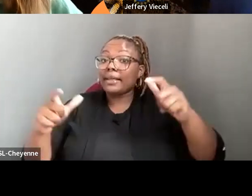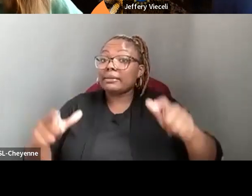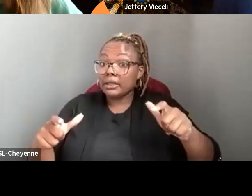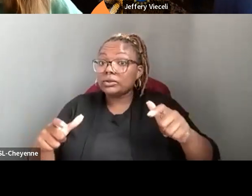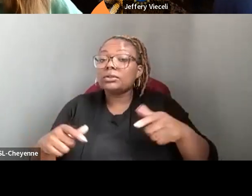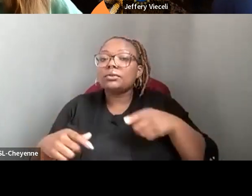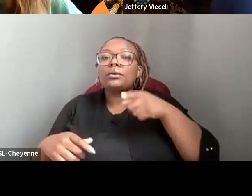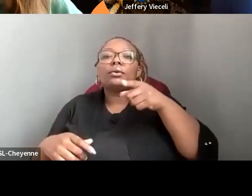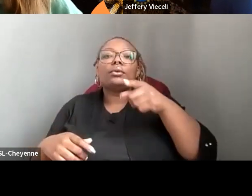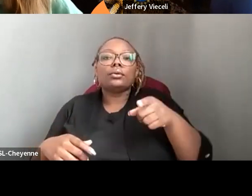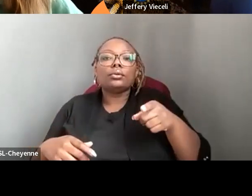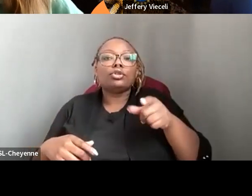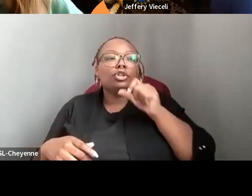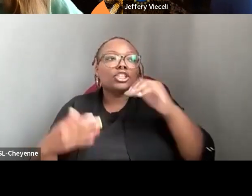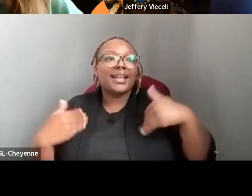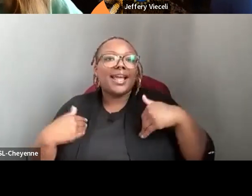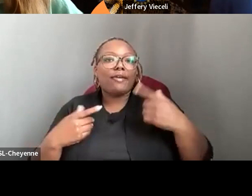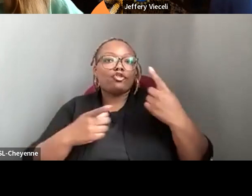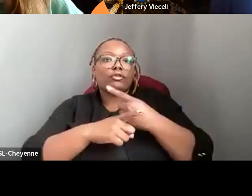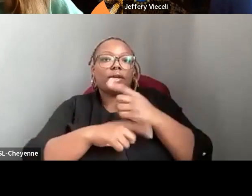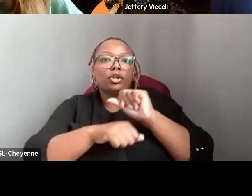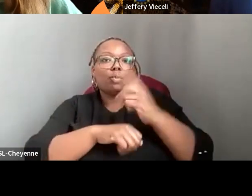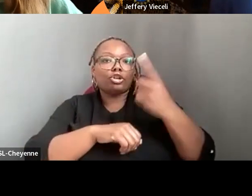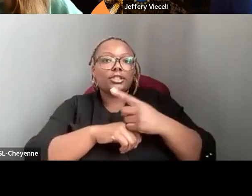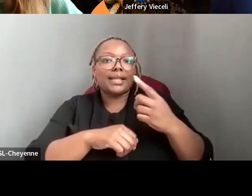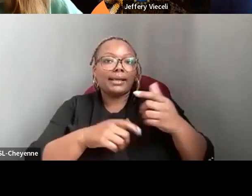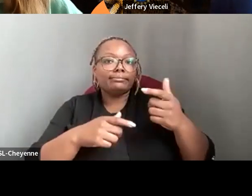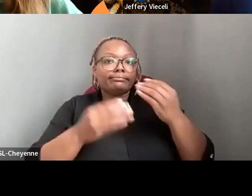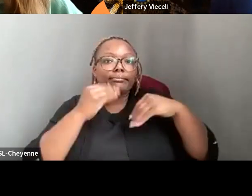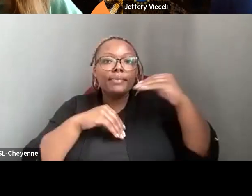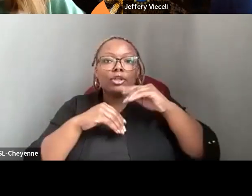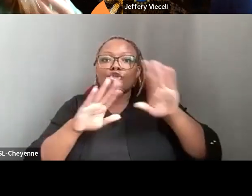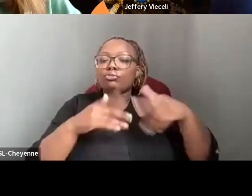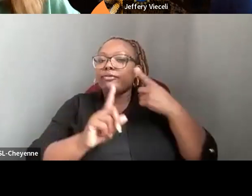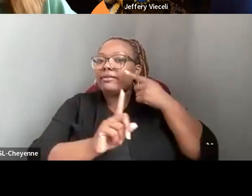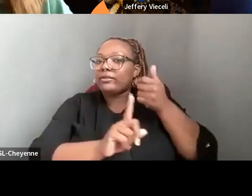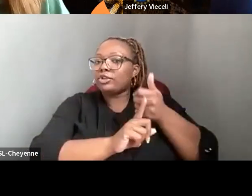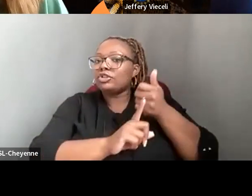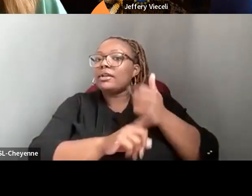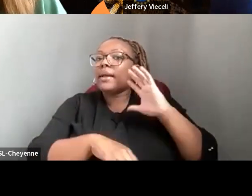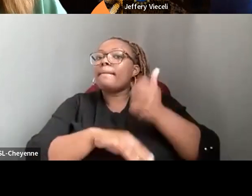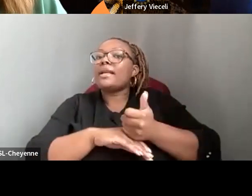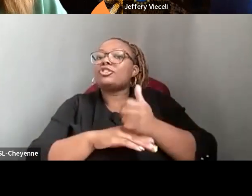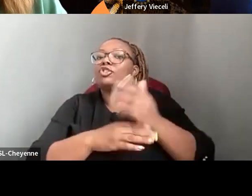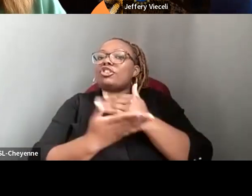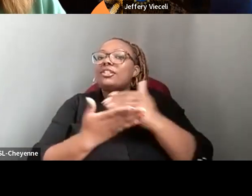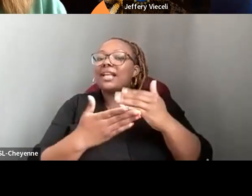you should have your regular workday meal that you provide based on the salary that you are paid.